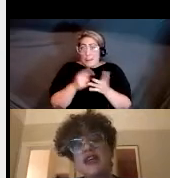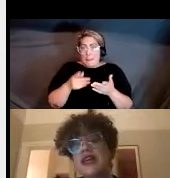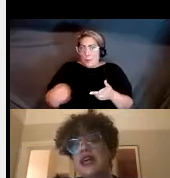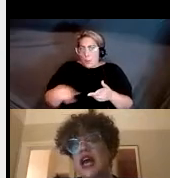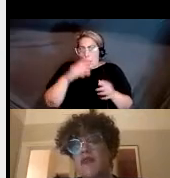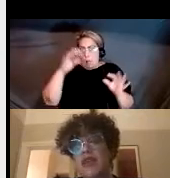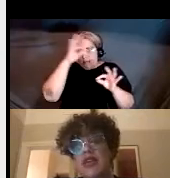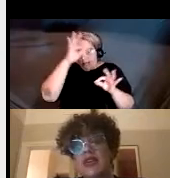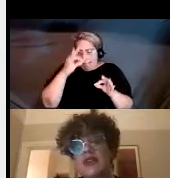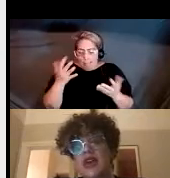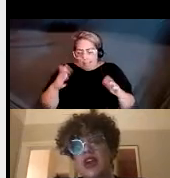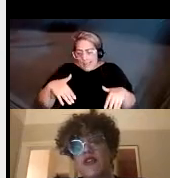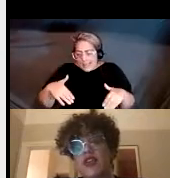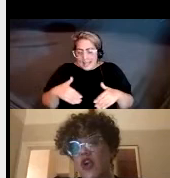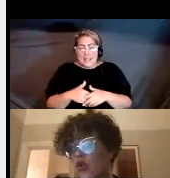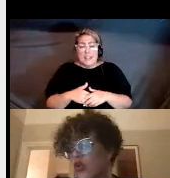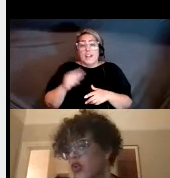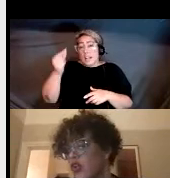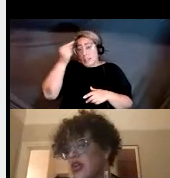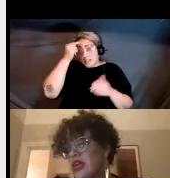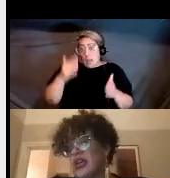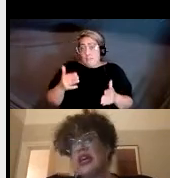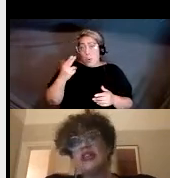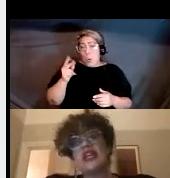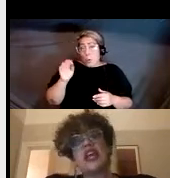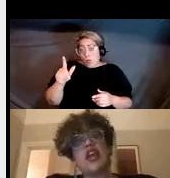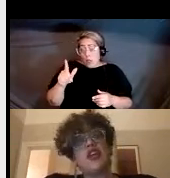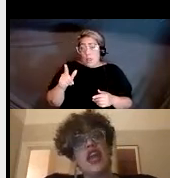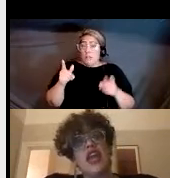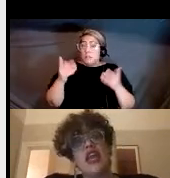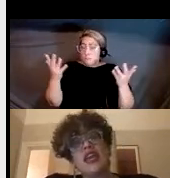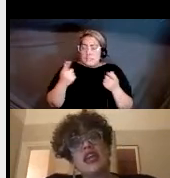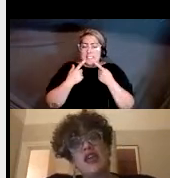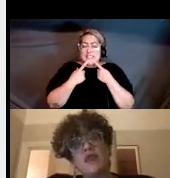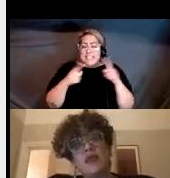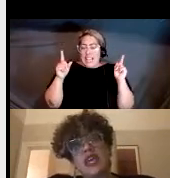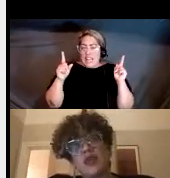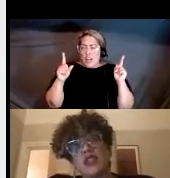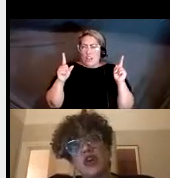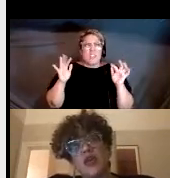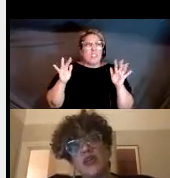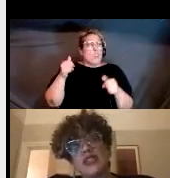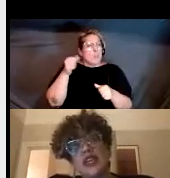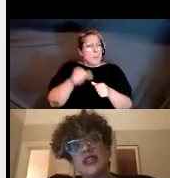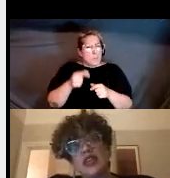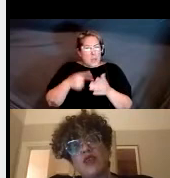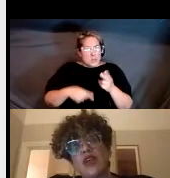declared I want to say is called a